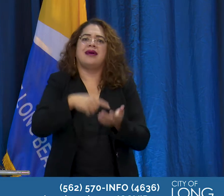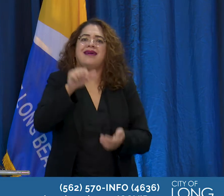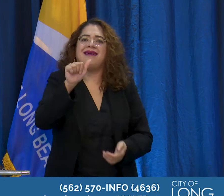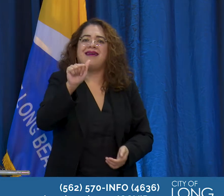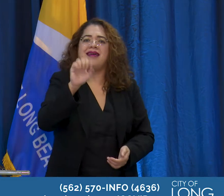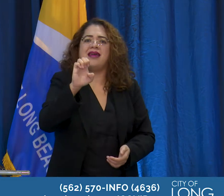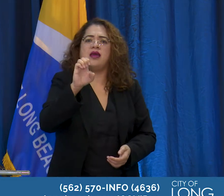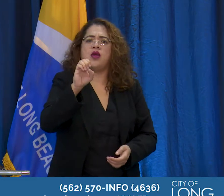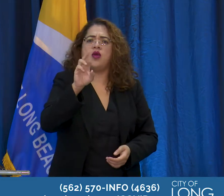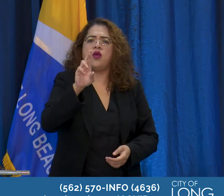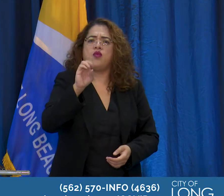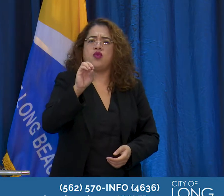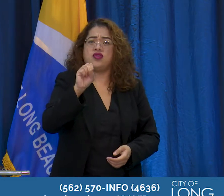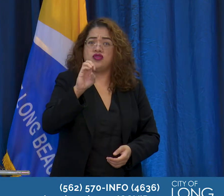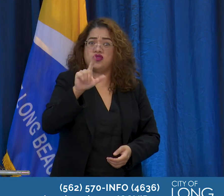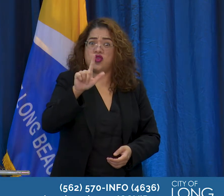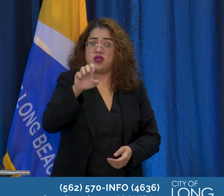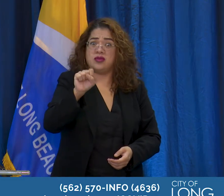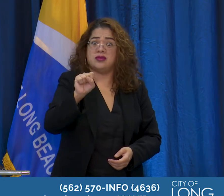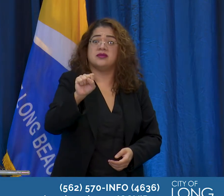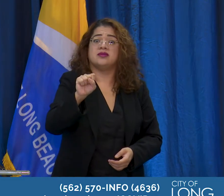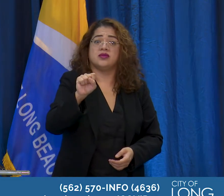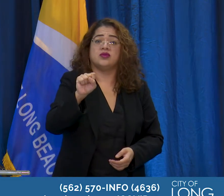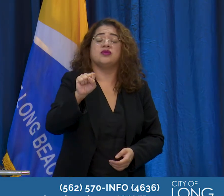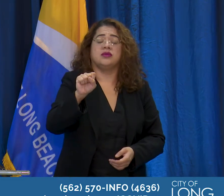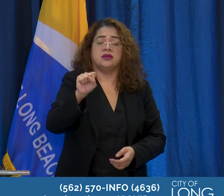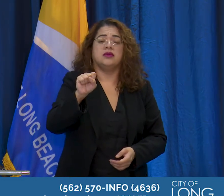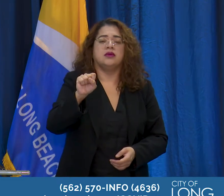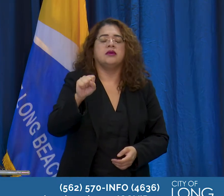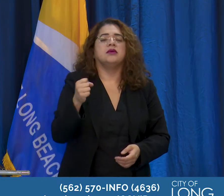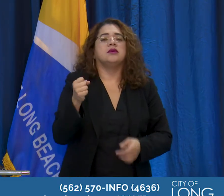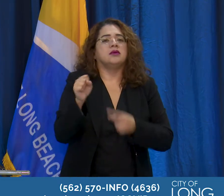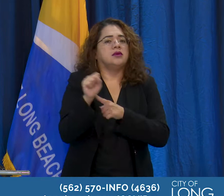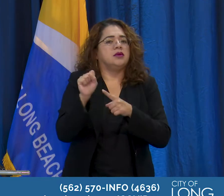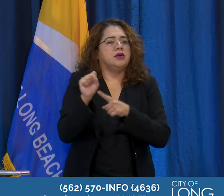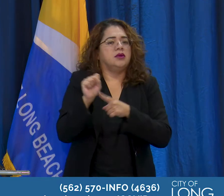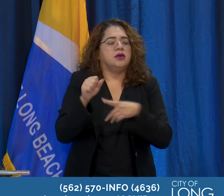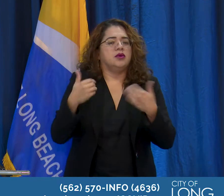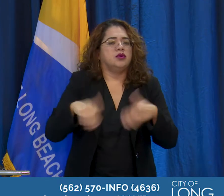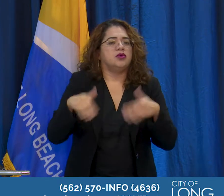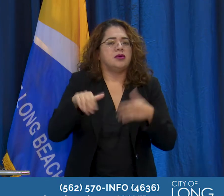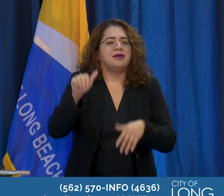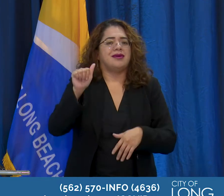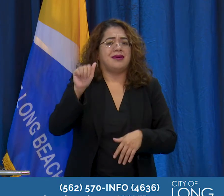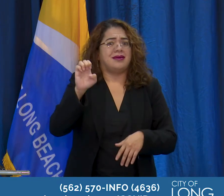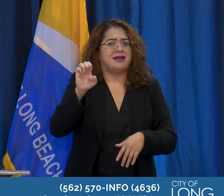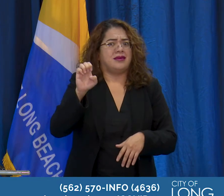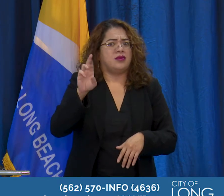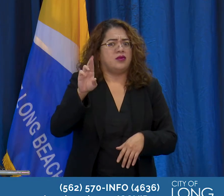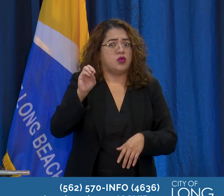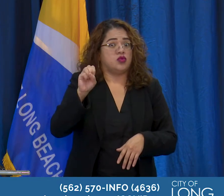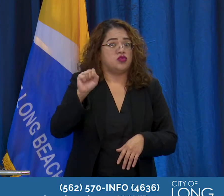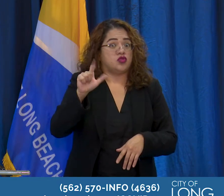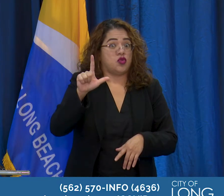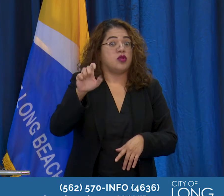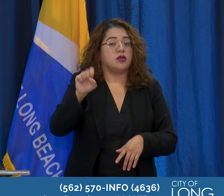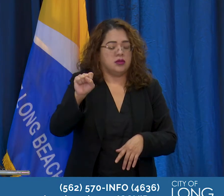So, it's becoming more and more important, or more and more obvious how important adequate